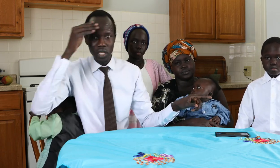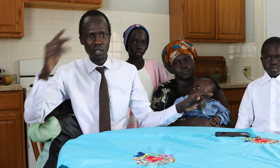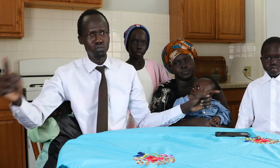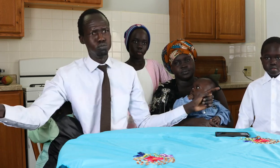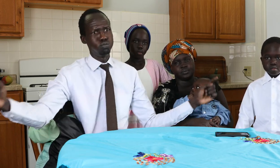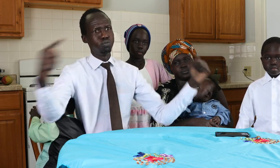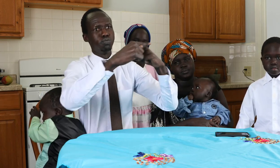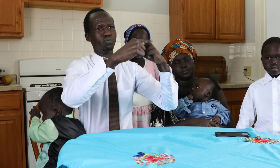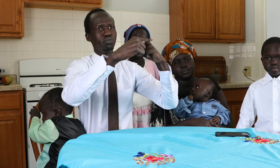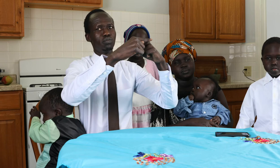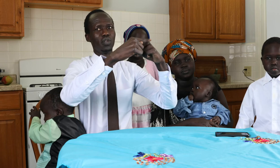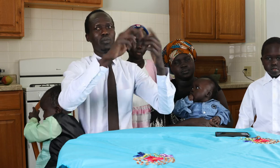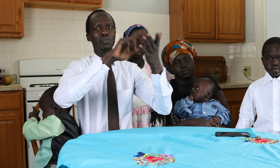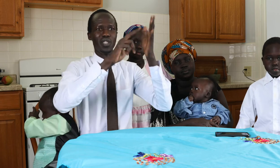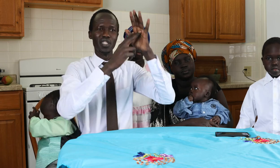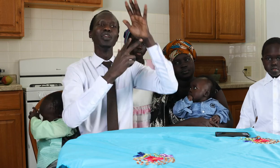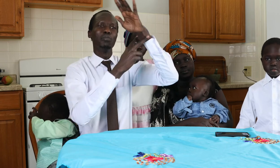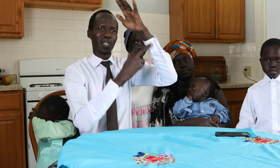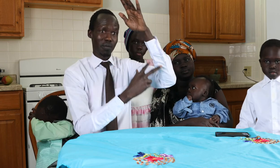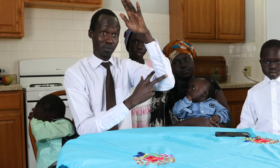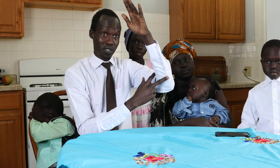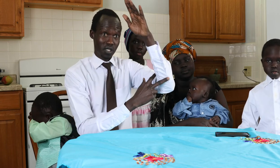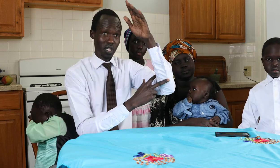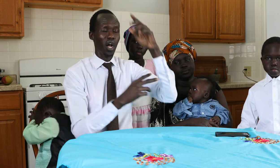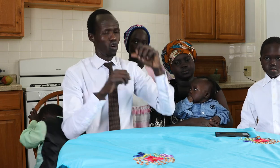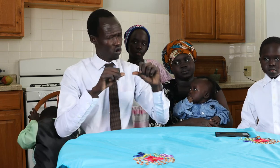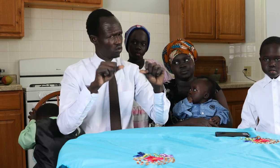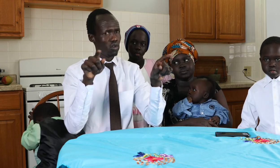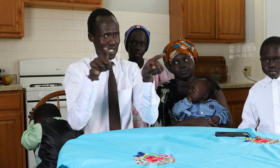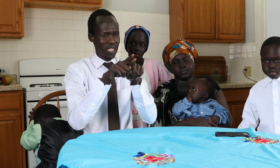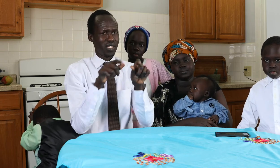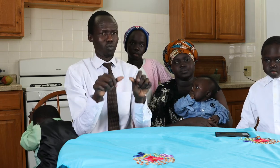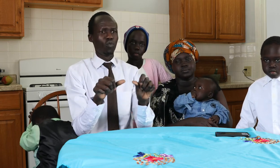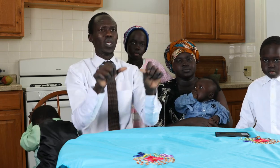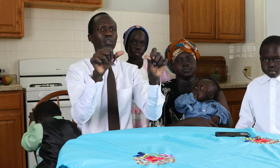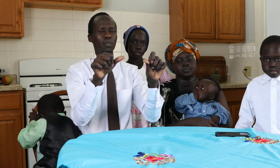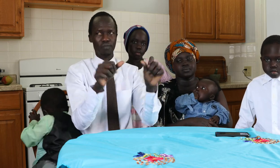The two different communities can come together, work in the same direction, on the same goals.